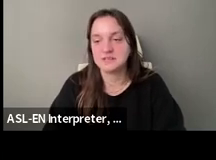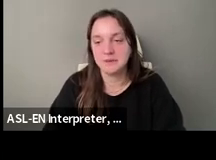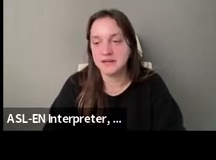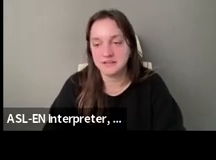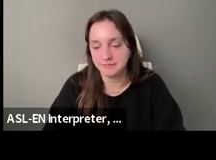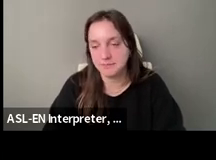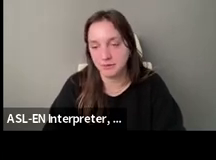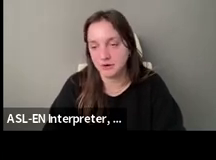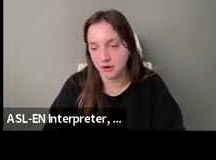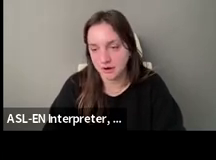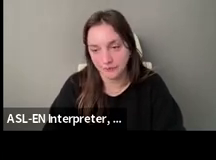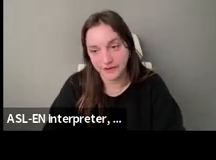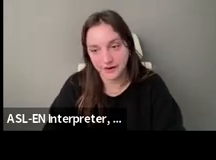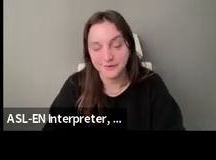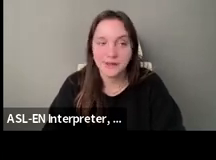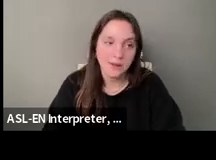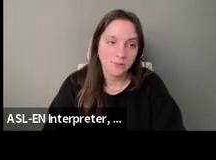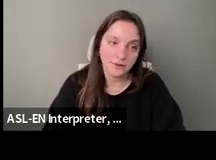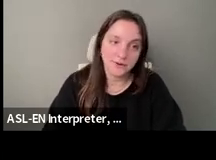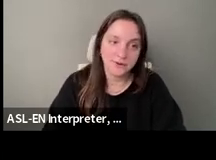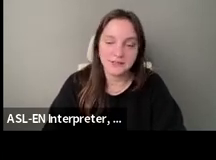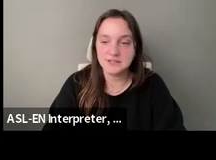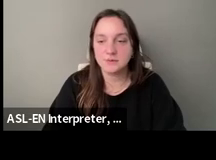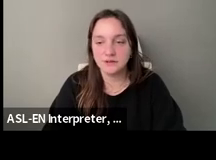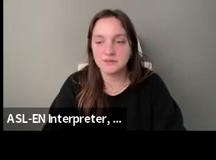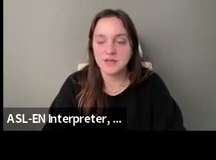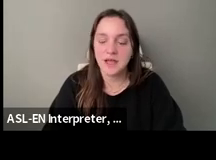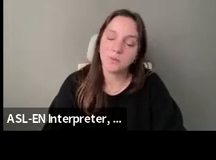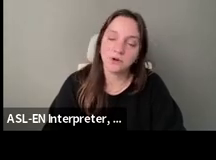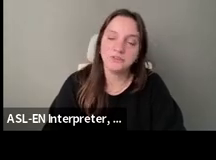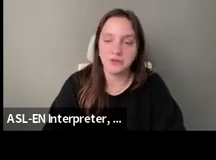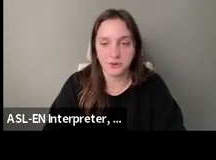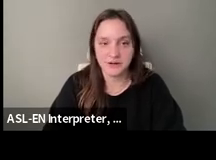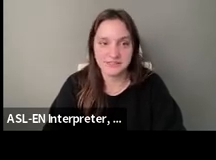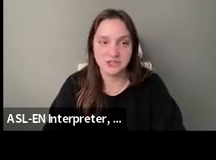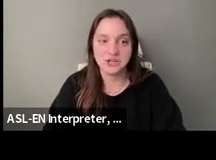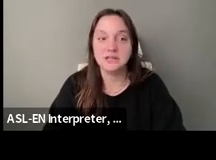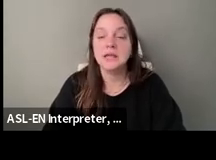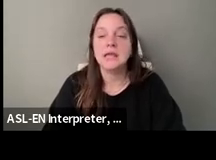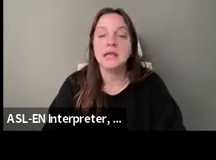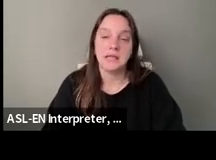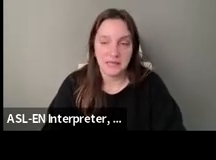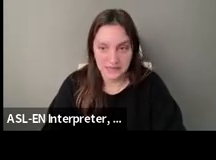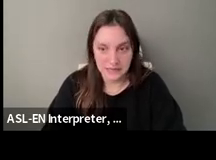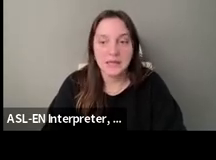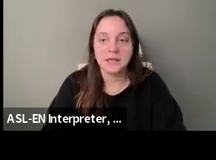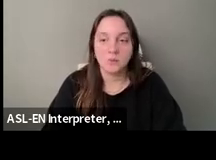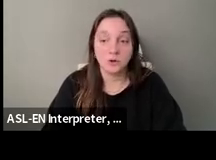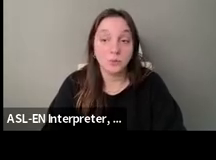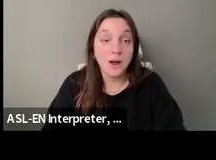are out there. Well, according to the World Health Organization, worldwide there